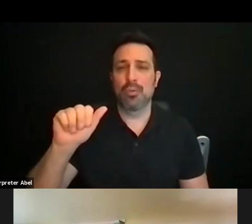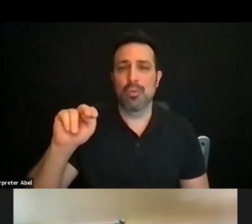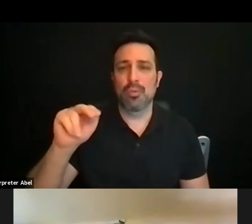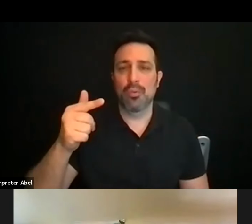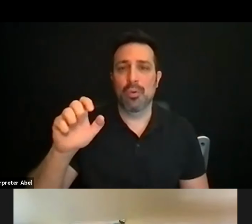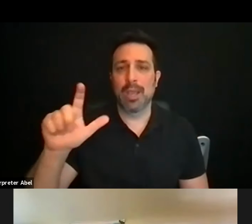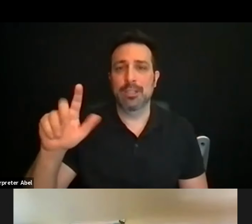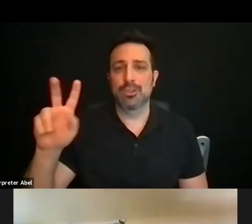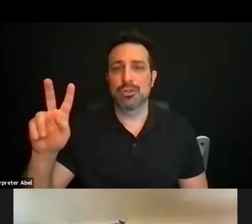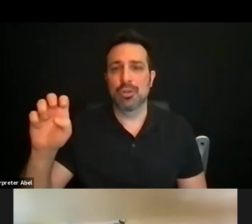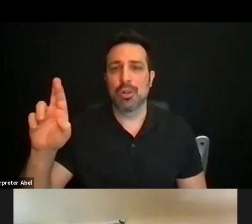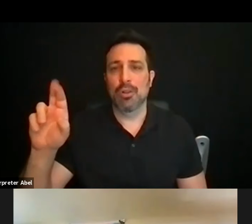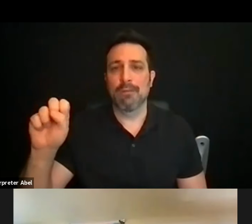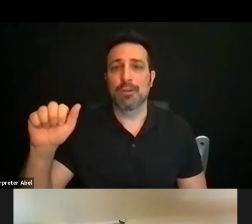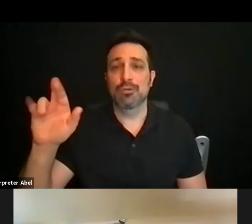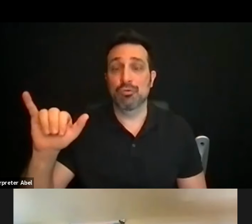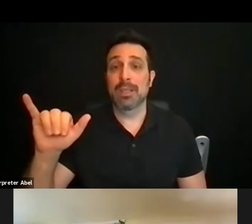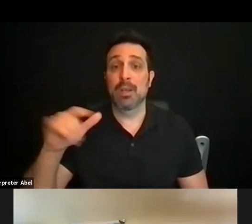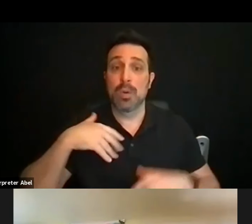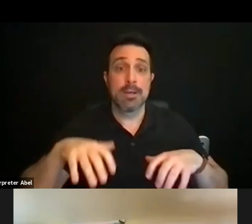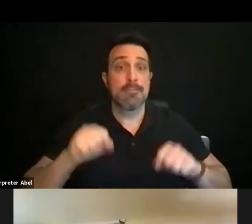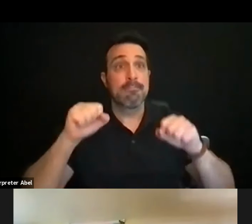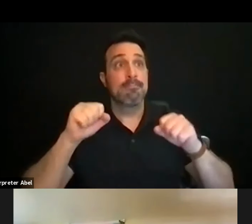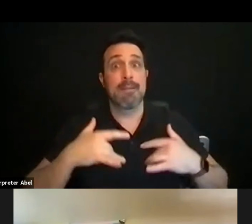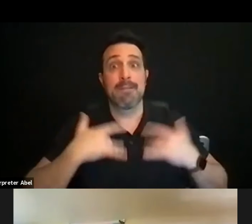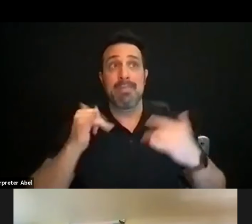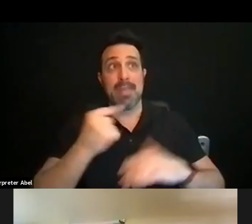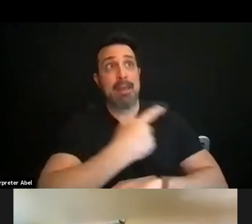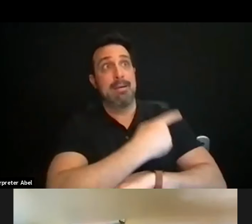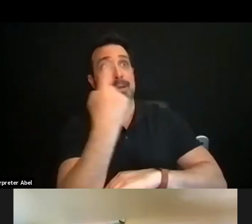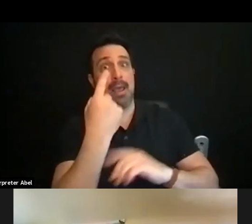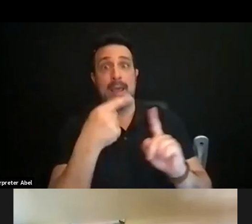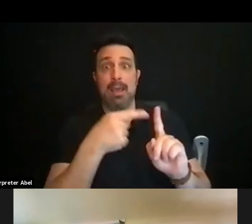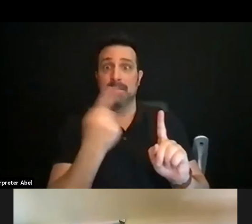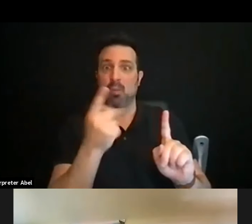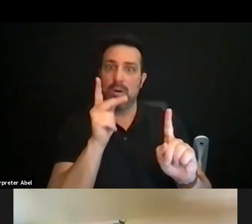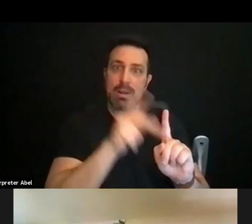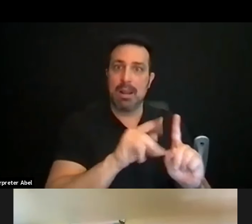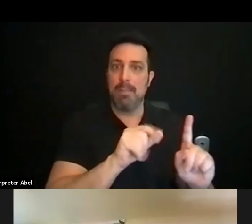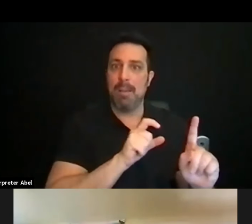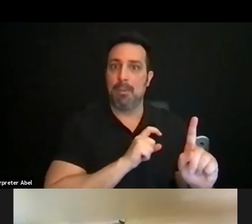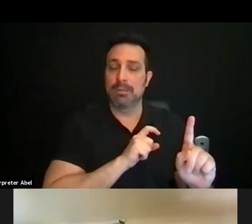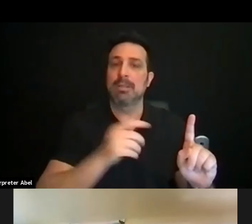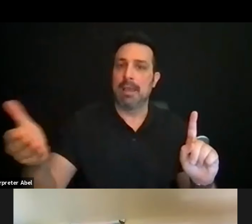state and we need people to help with grant writing and fund-raising. One of the things that we do and one of the ways